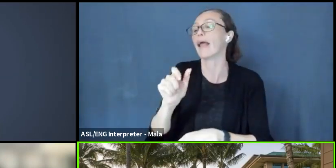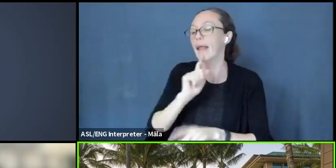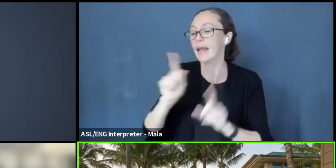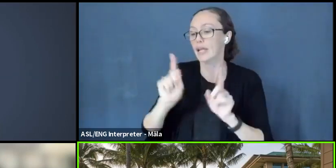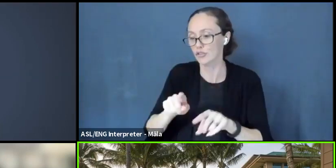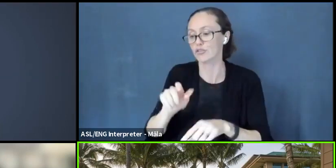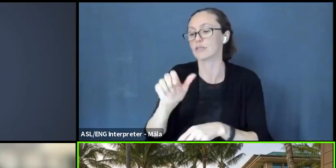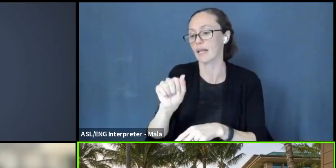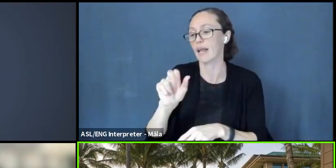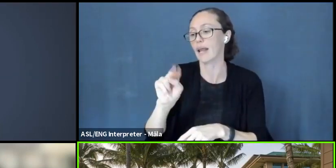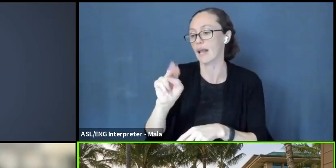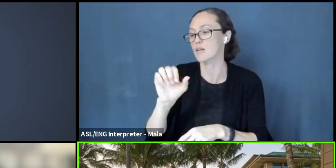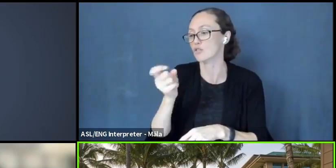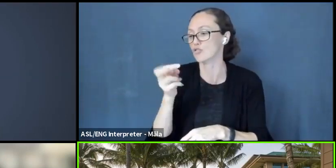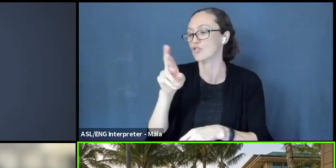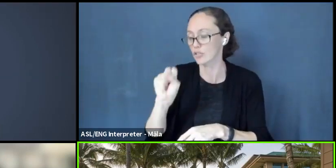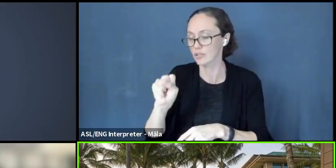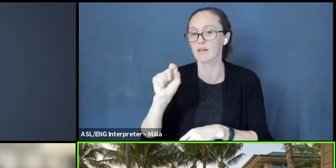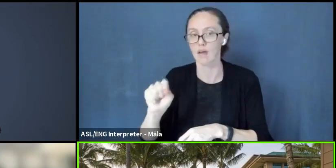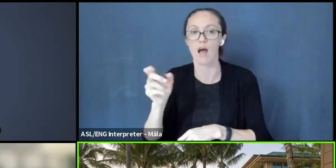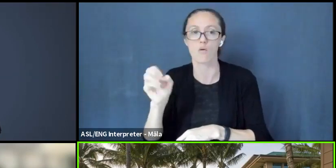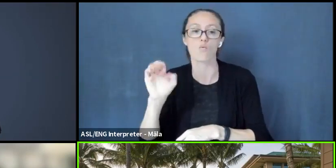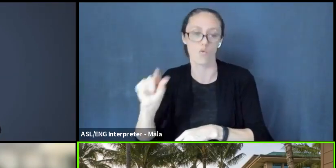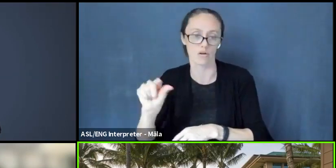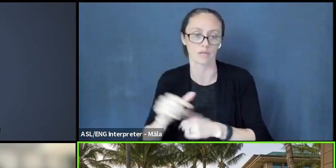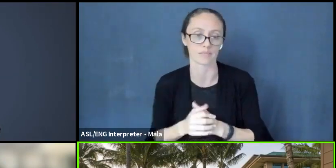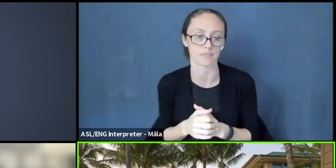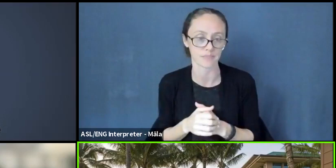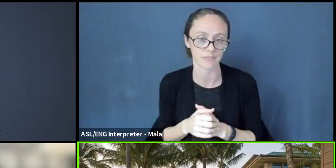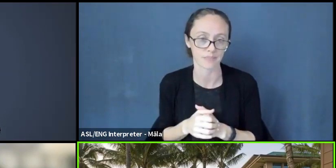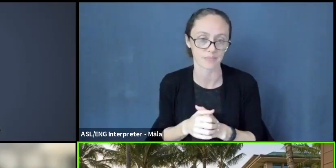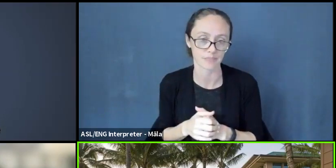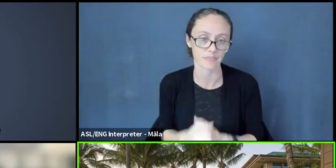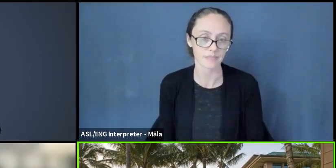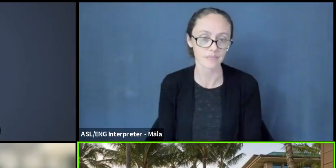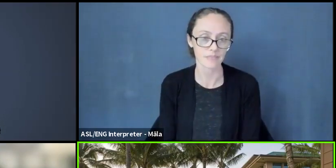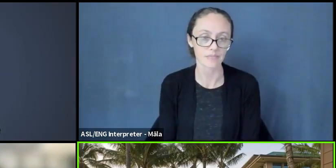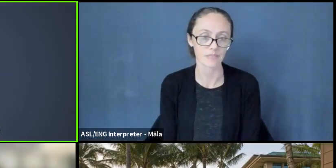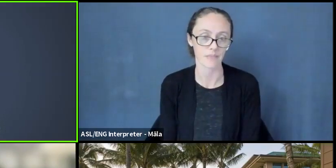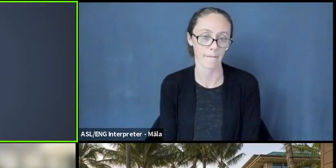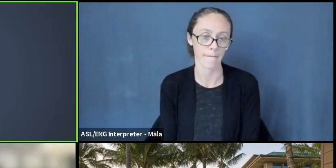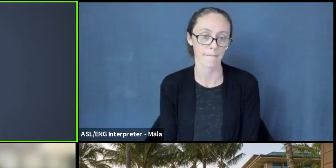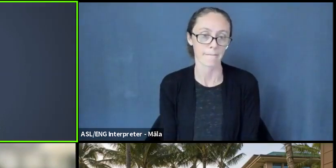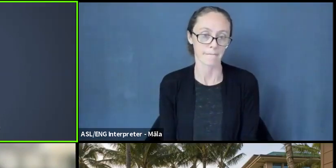Thank you.